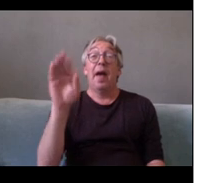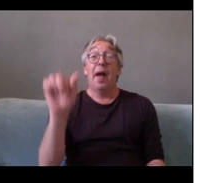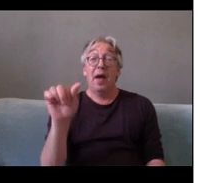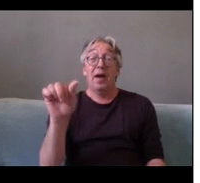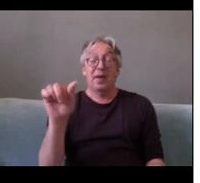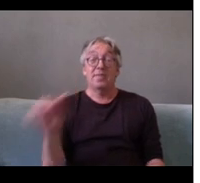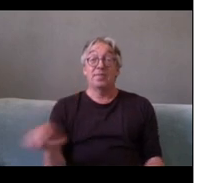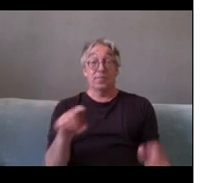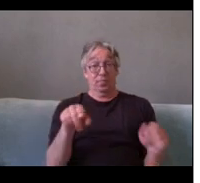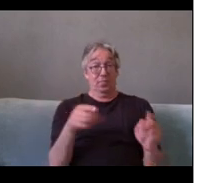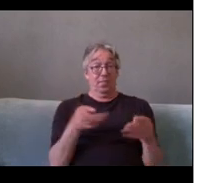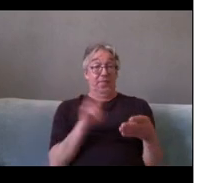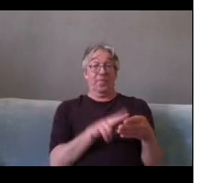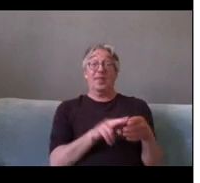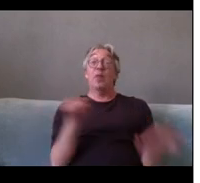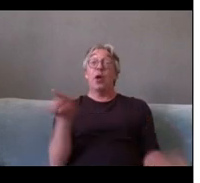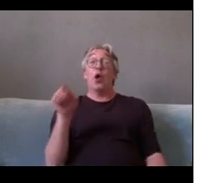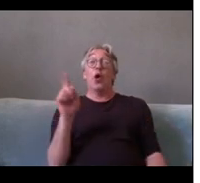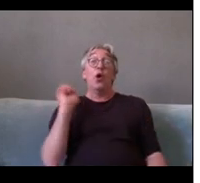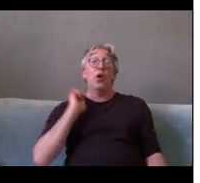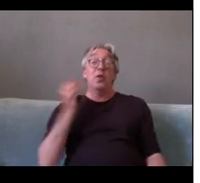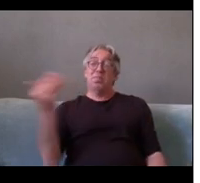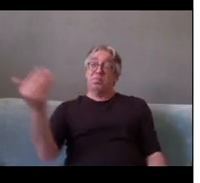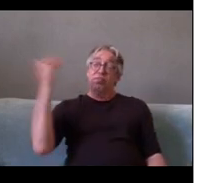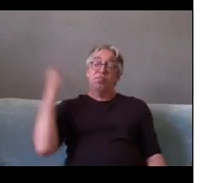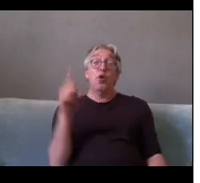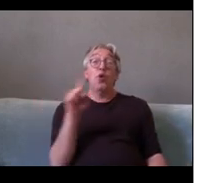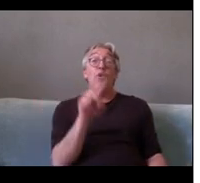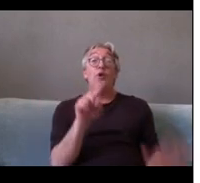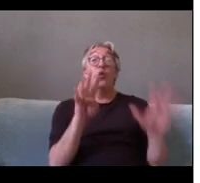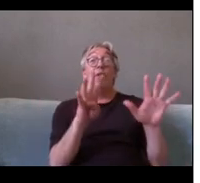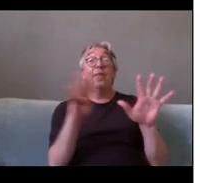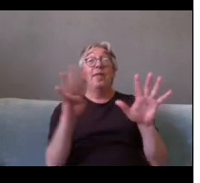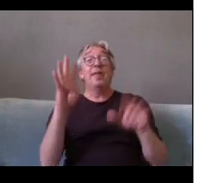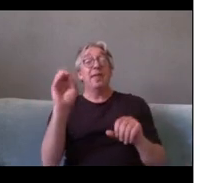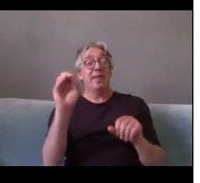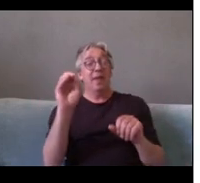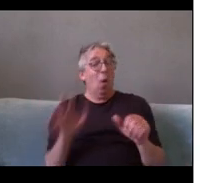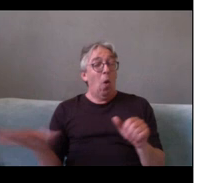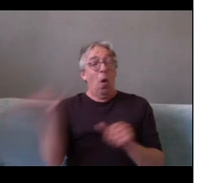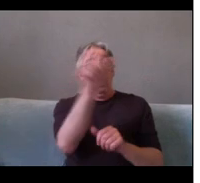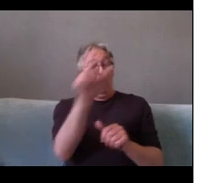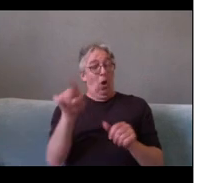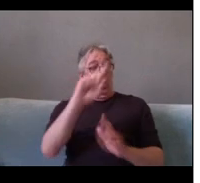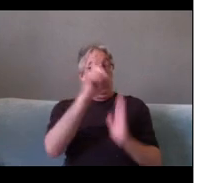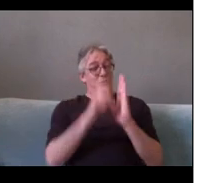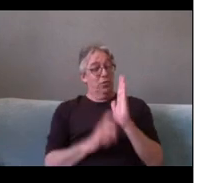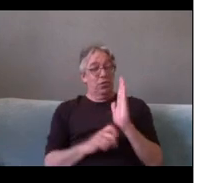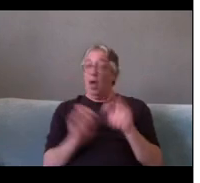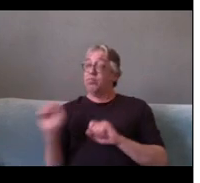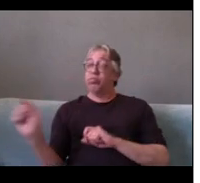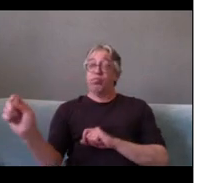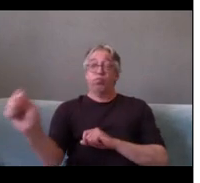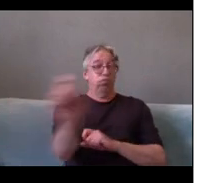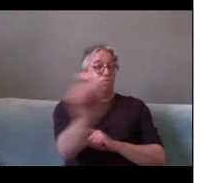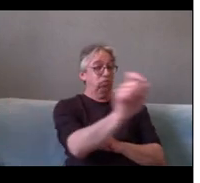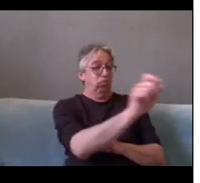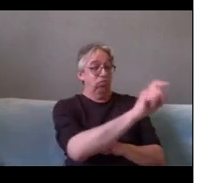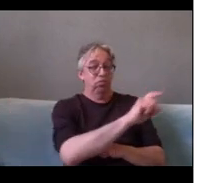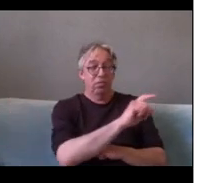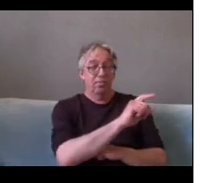in 1990 population census in Zambia a short list of impairments was used,